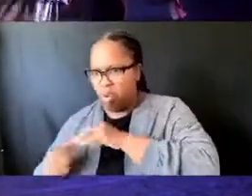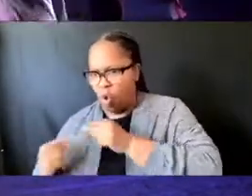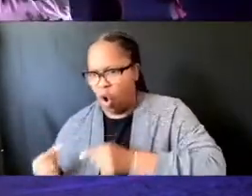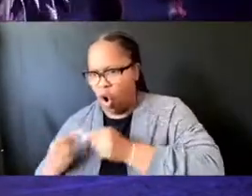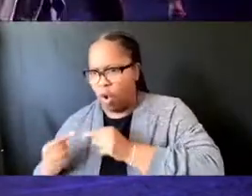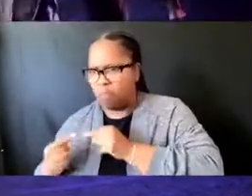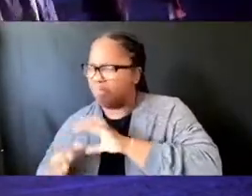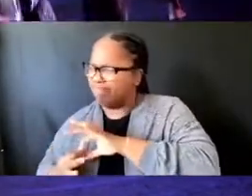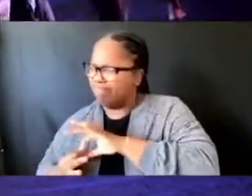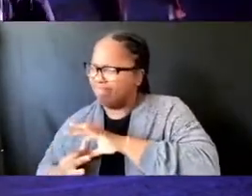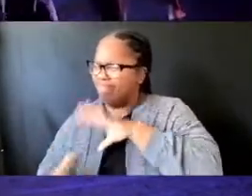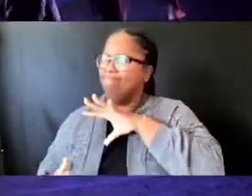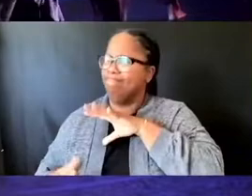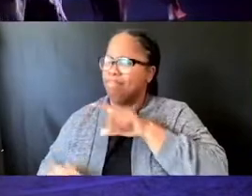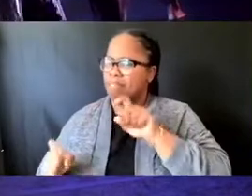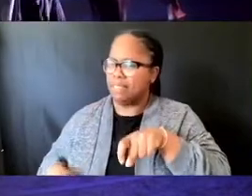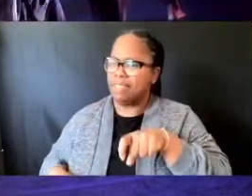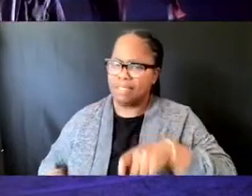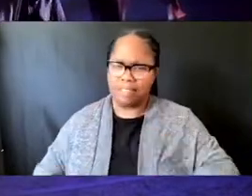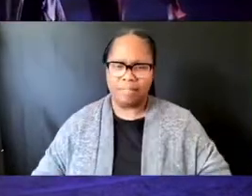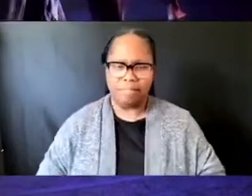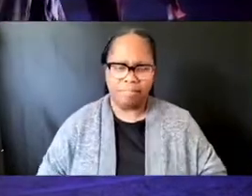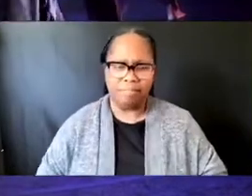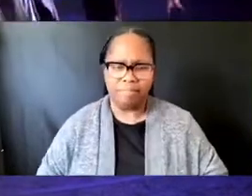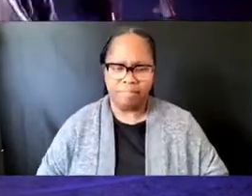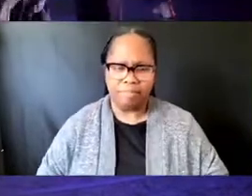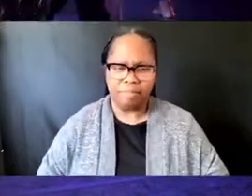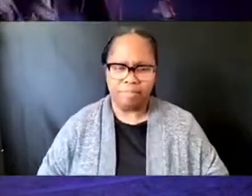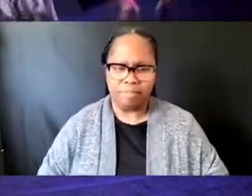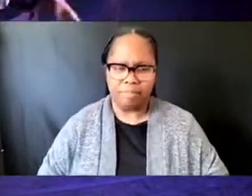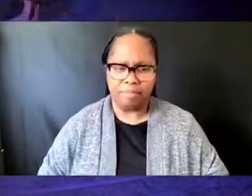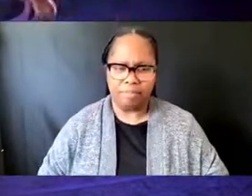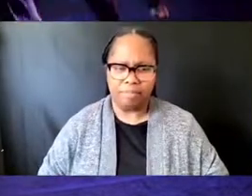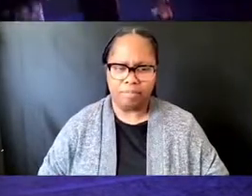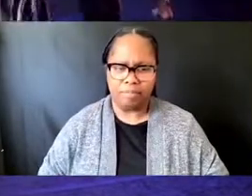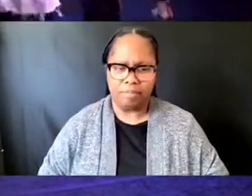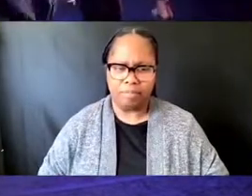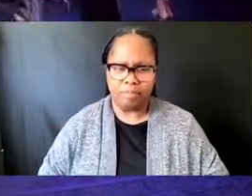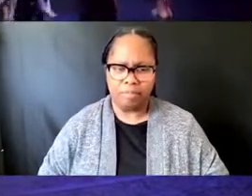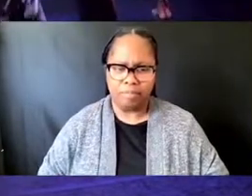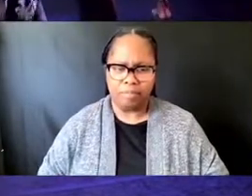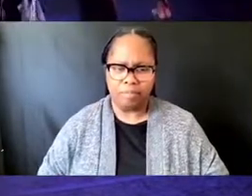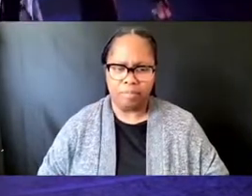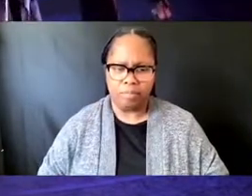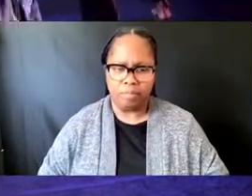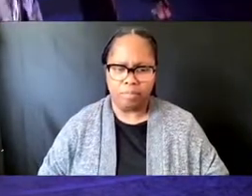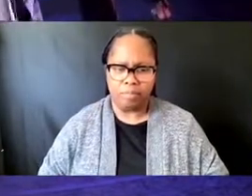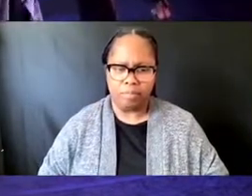(floor being slapped) (stomping)